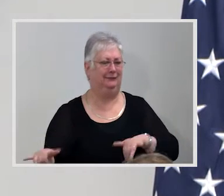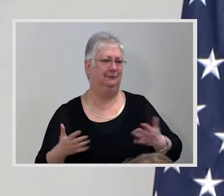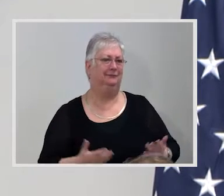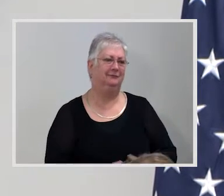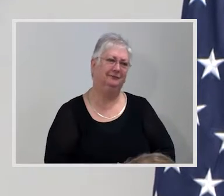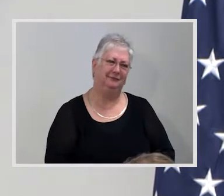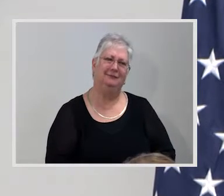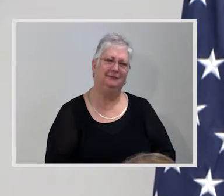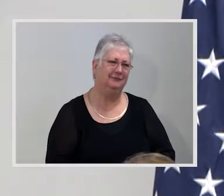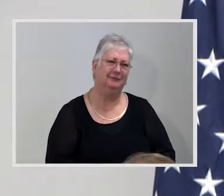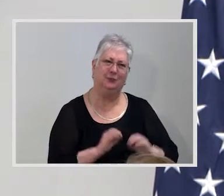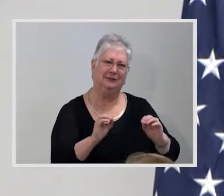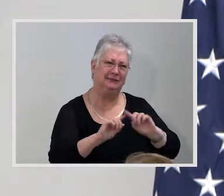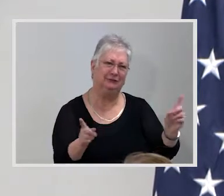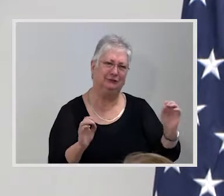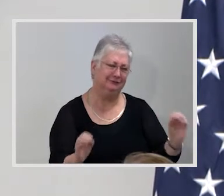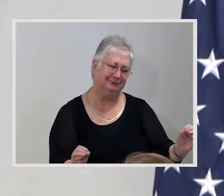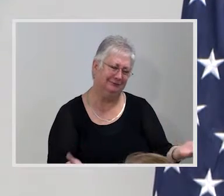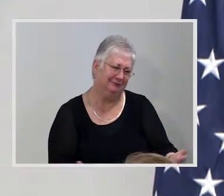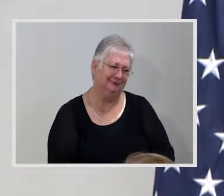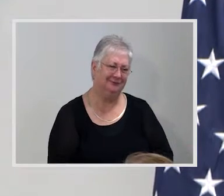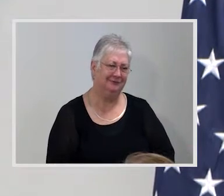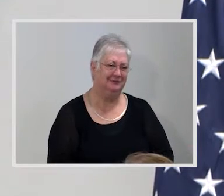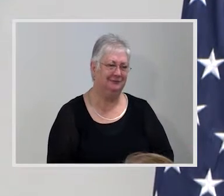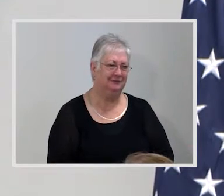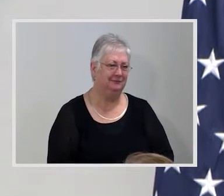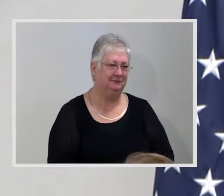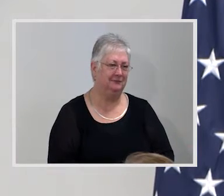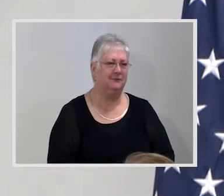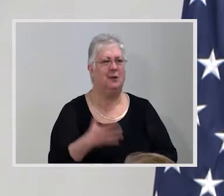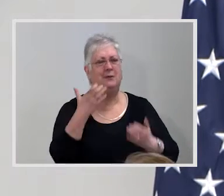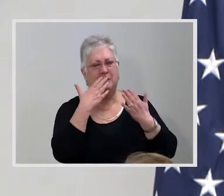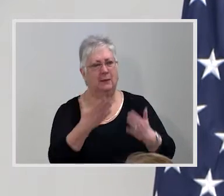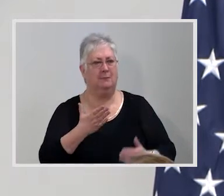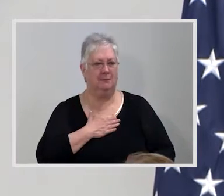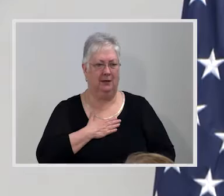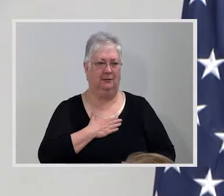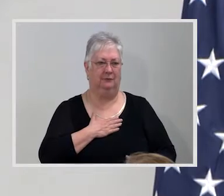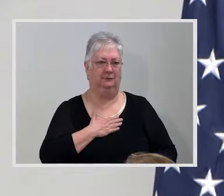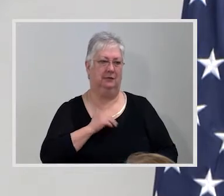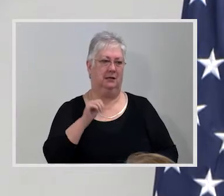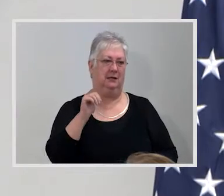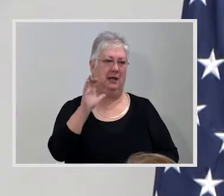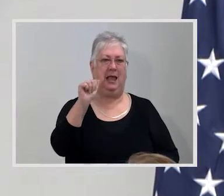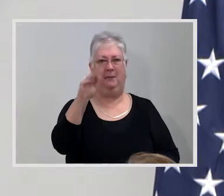I WANT TO THANK ALL THE MEMBERS OF MY CABINET WHO ARE HERE AND ALL THE MEMBERS OF THE BOWSER ADMINISTRATION.